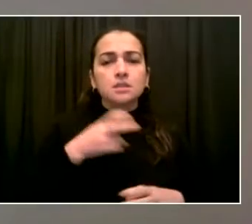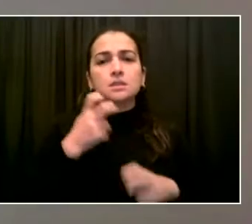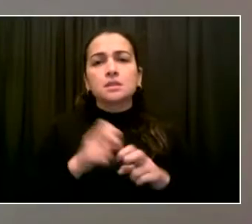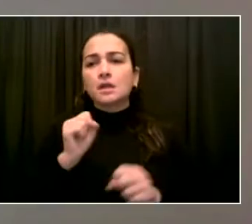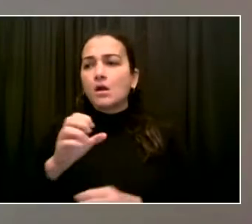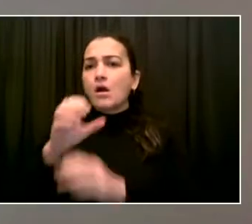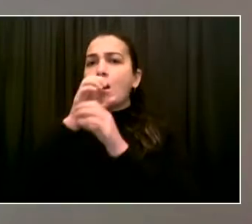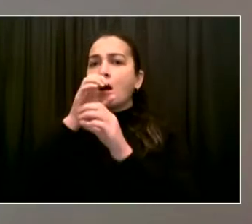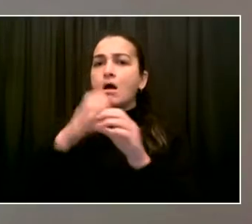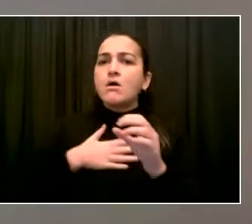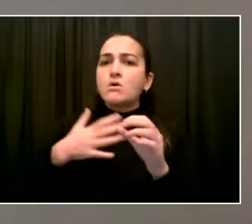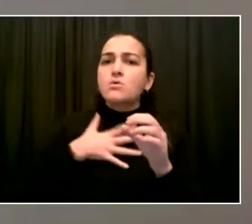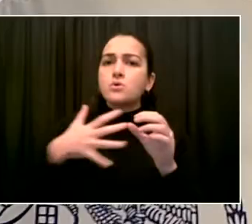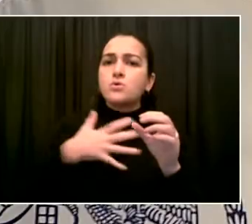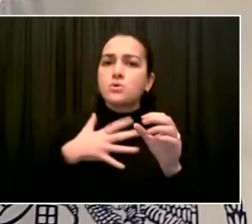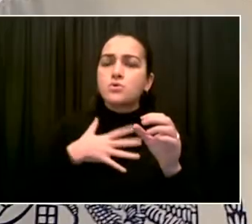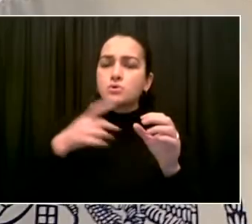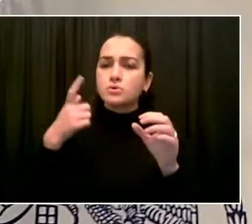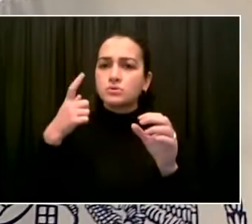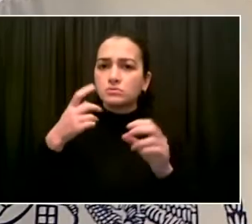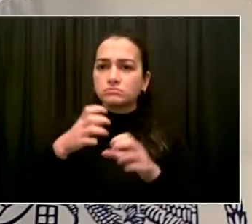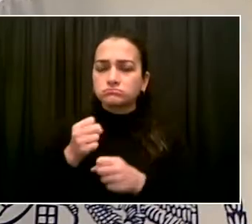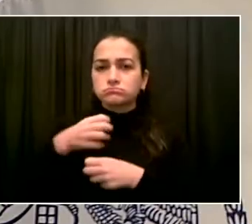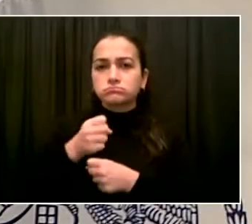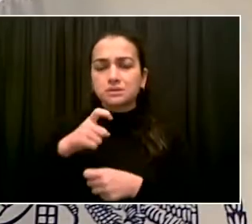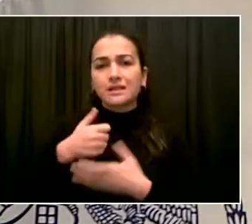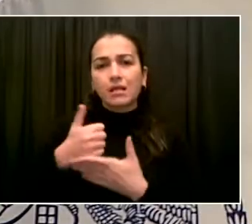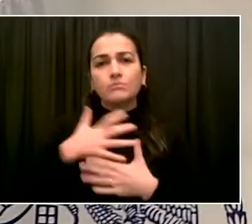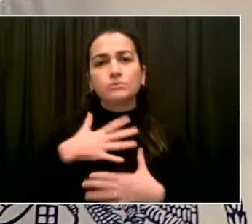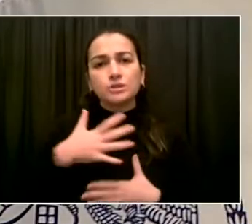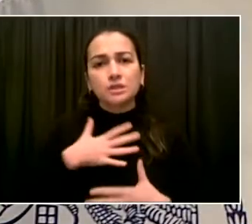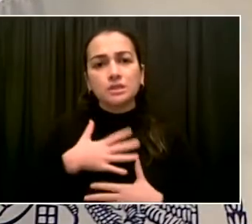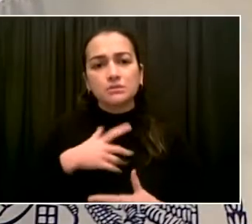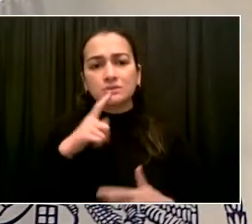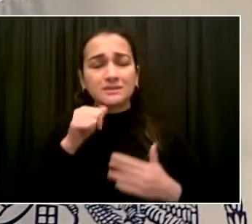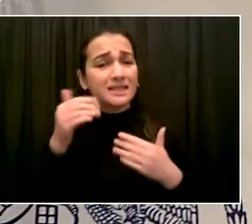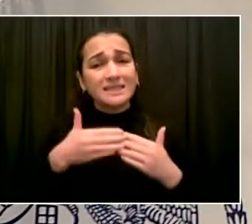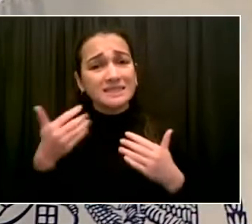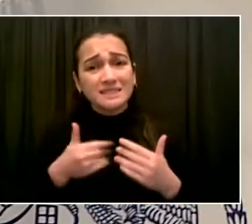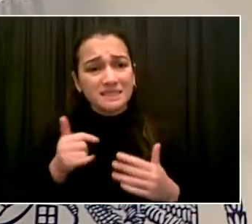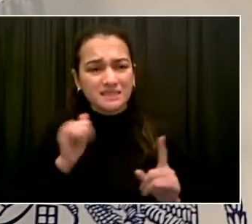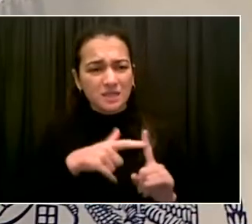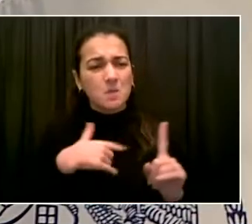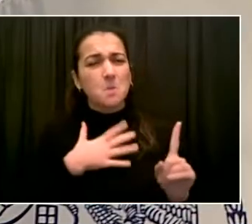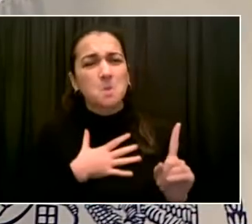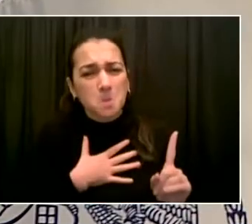WANT EVERYBODY VACCINATED SO THAT WE DO NOT HAVE TO HAVE ANY MORE DEATH IN NEW YORK CITY. WE HAVE GONE